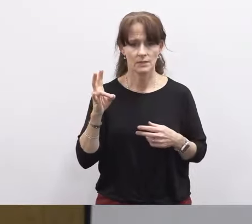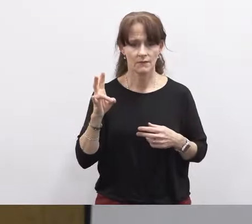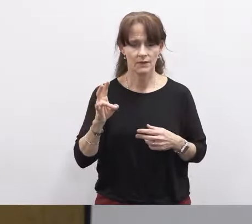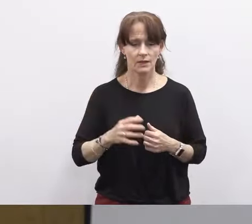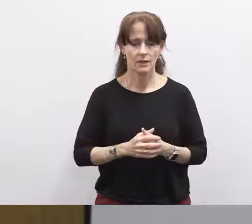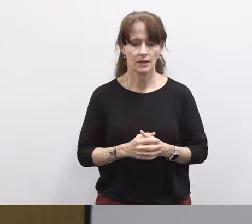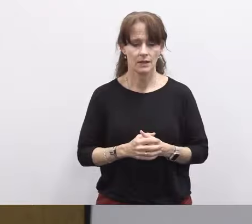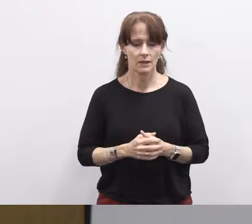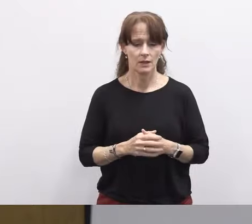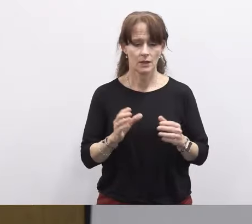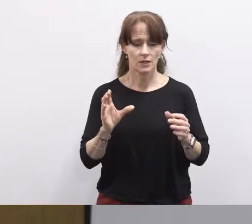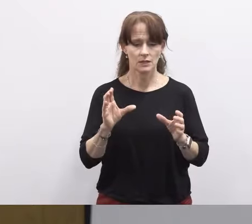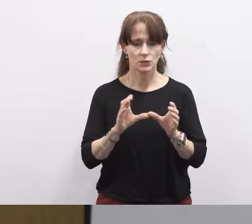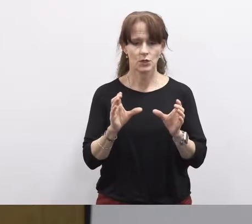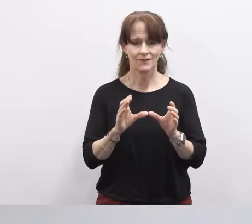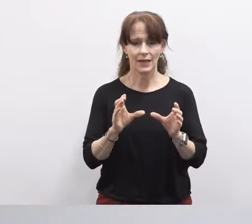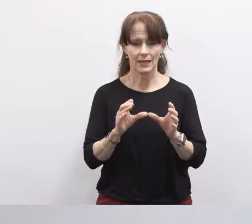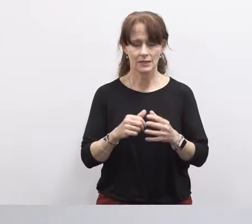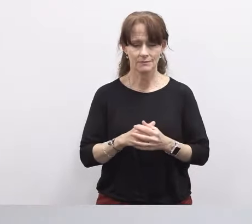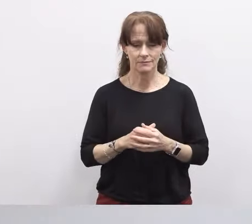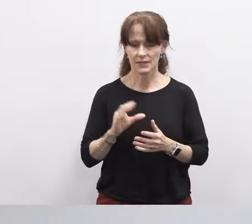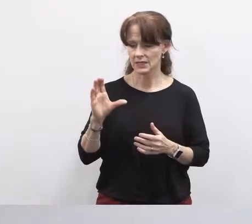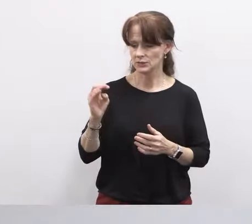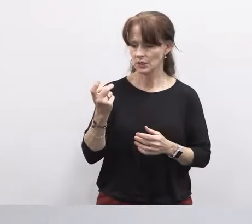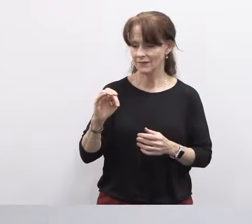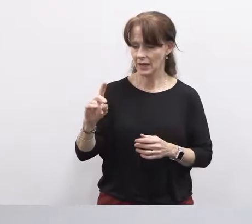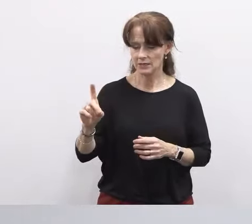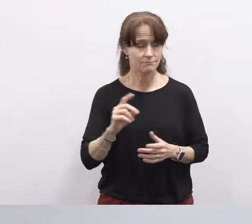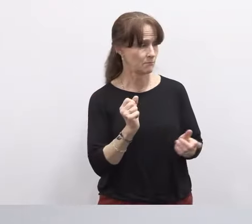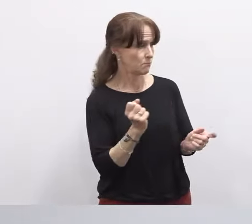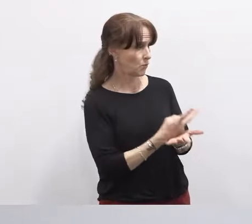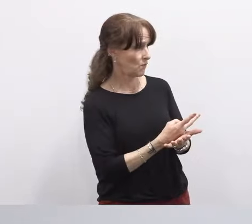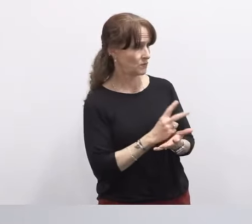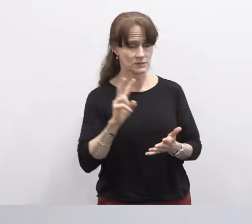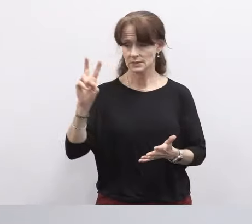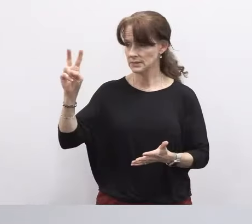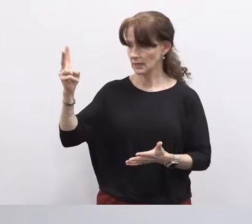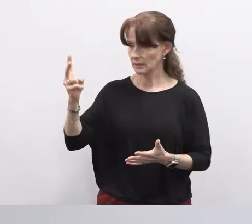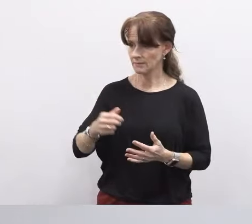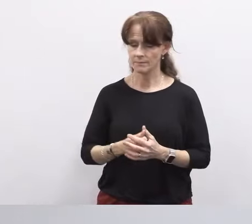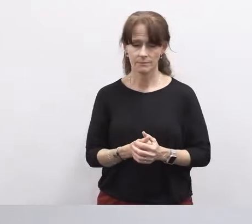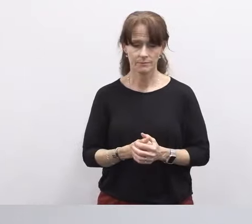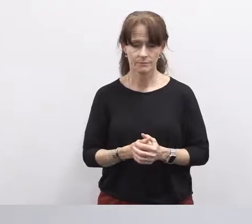That's for certificated personnel. Move approval. Second. Any discussion?